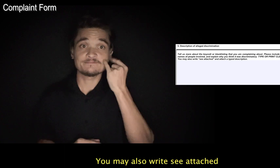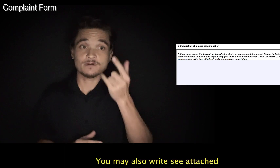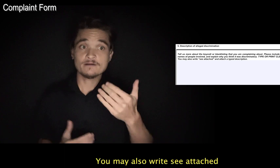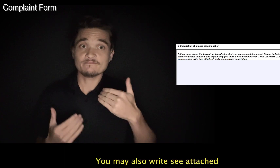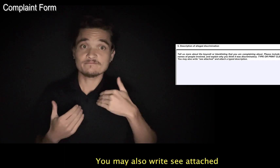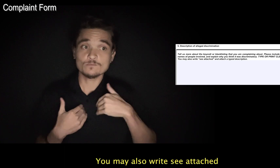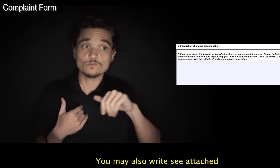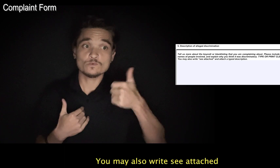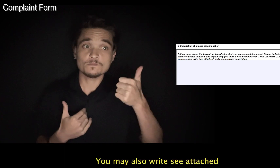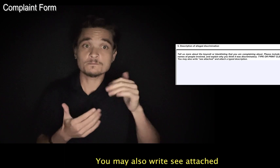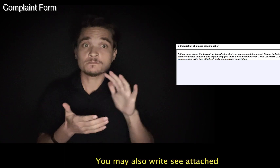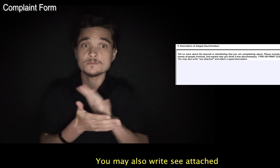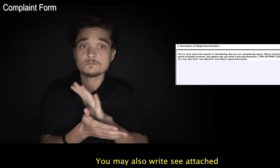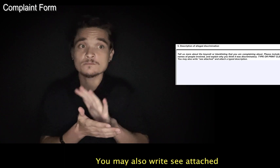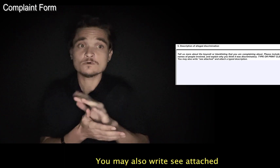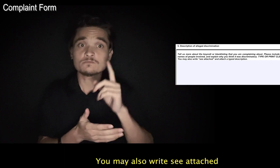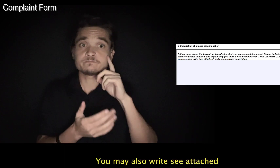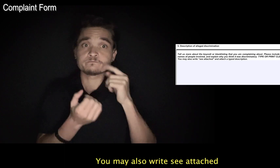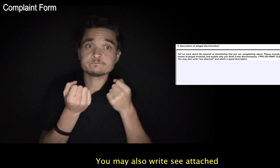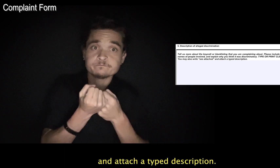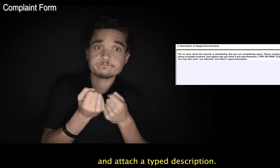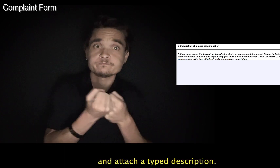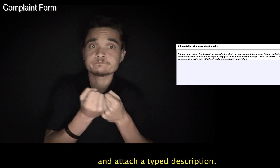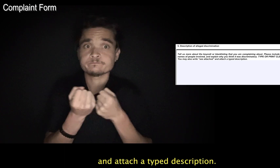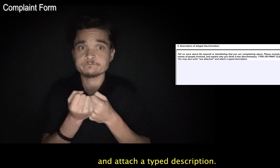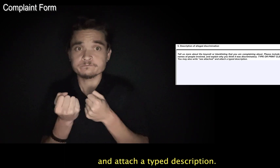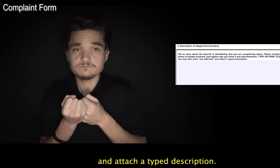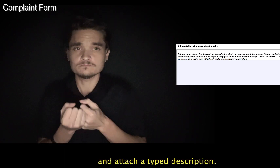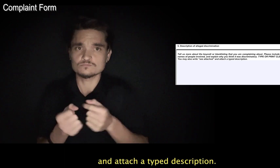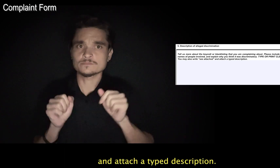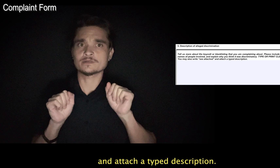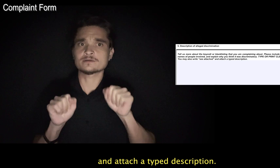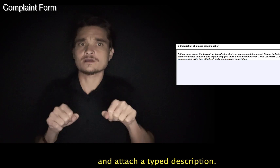You may also write see attached and attach a typed description.